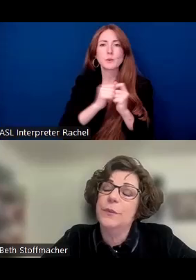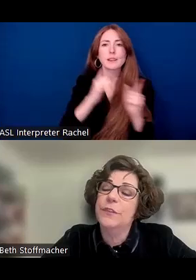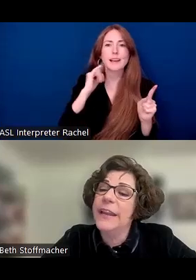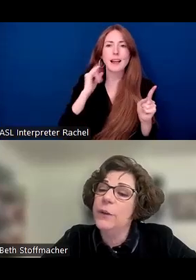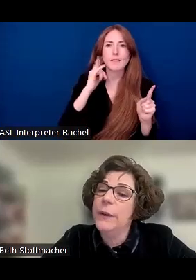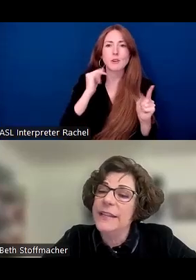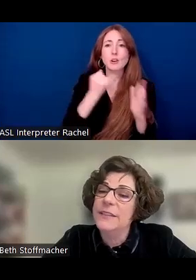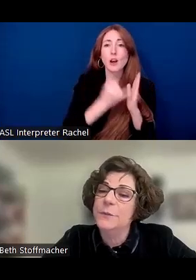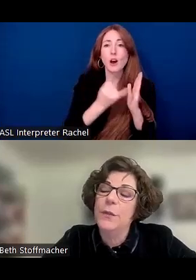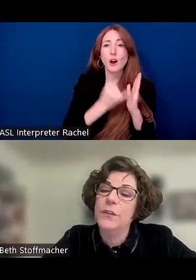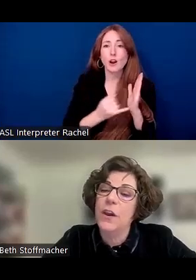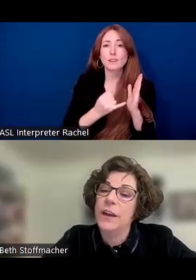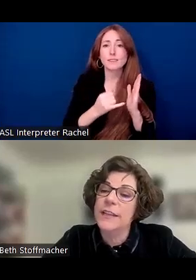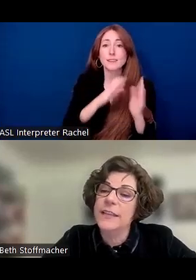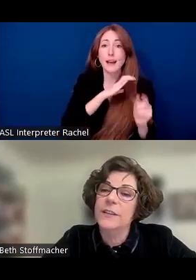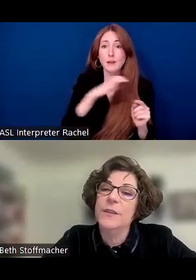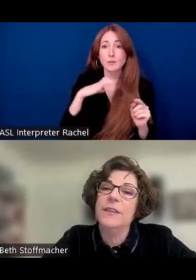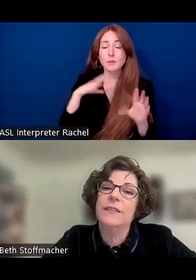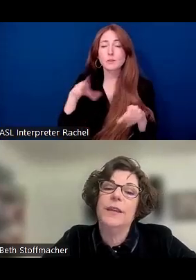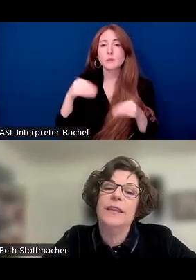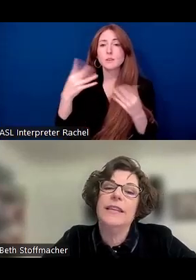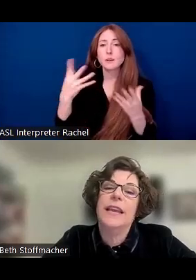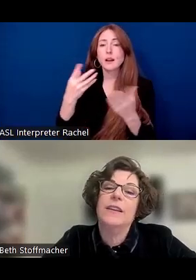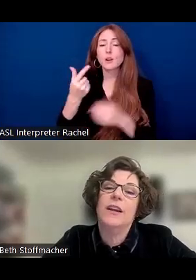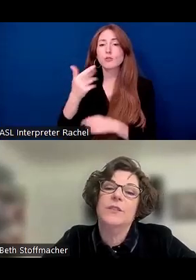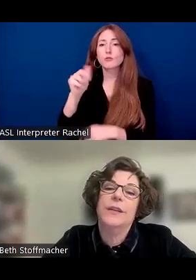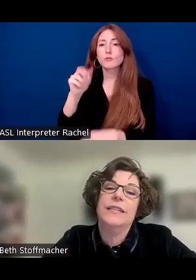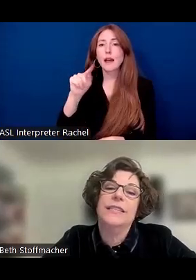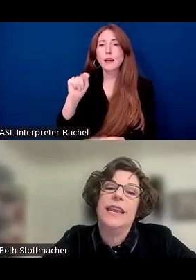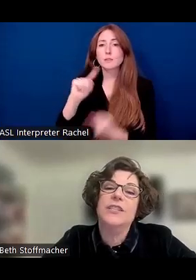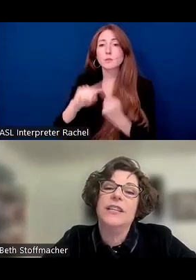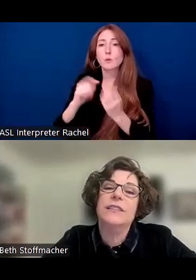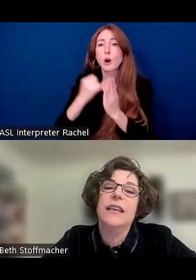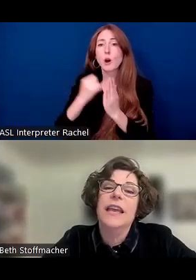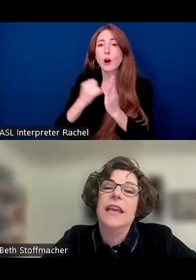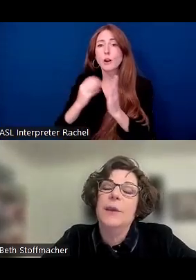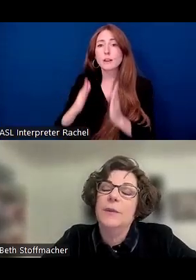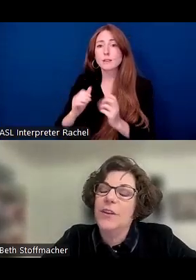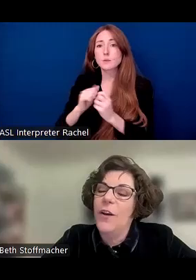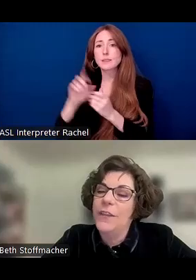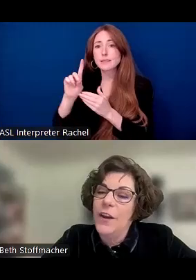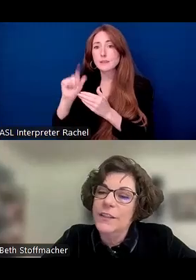provide grants both to artists with disabilities and arts organizations. It was called the Arts